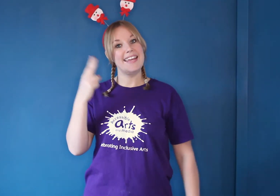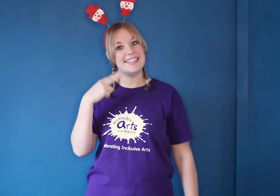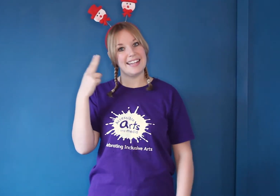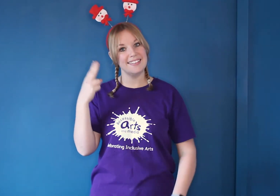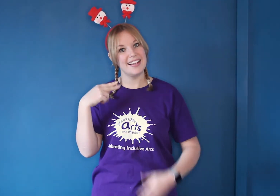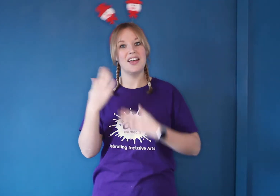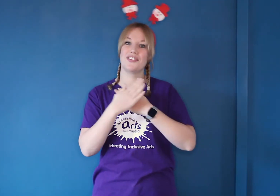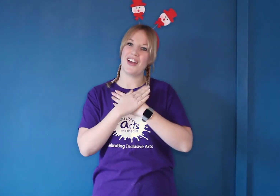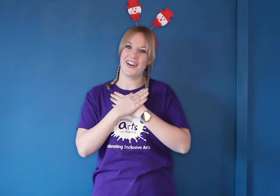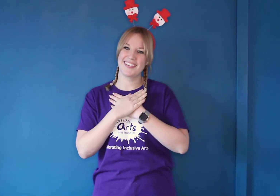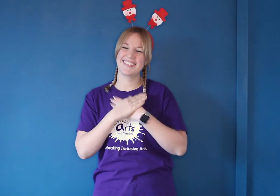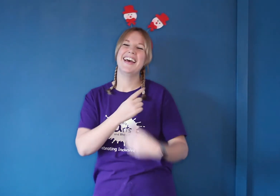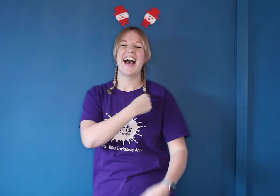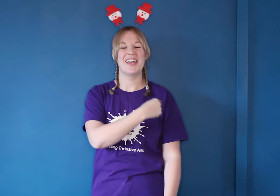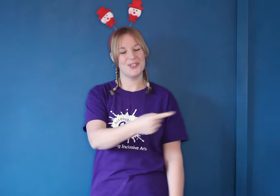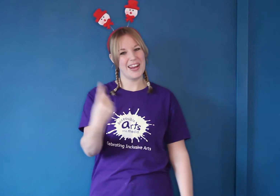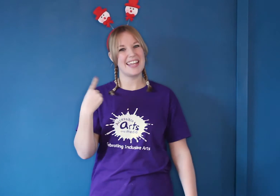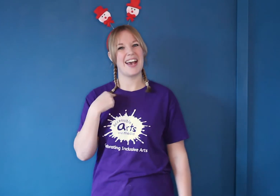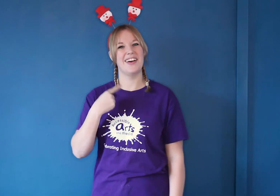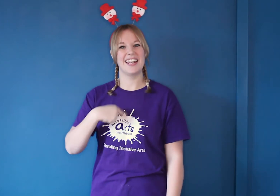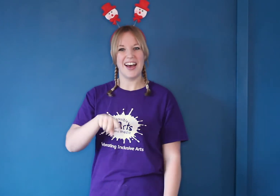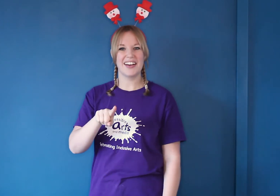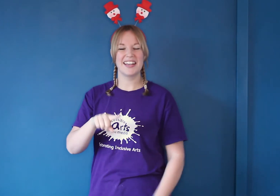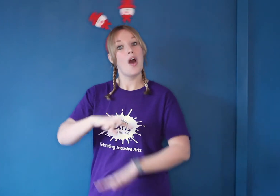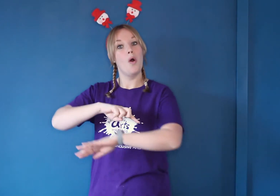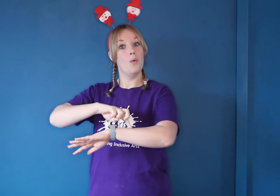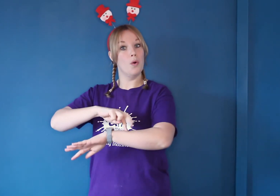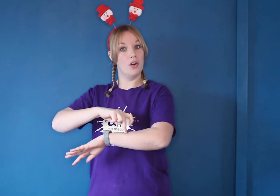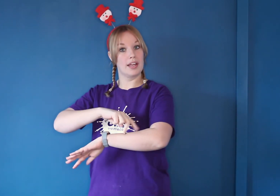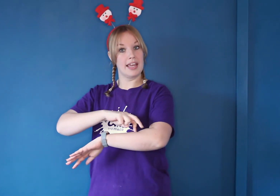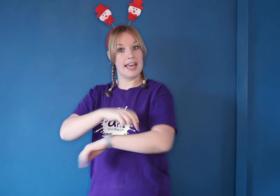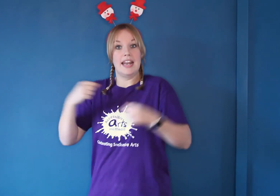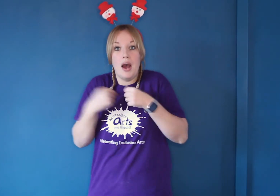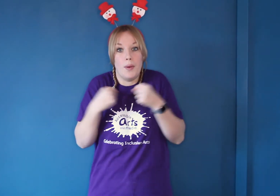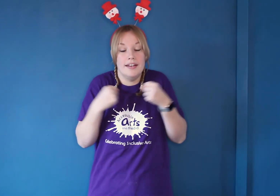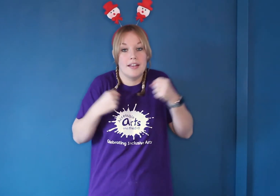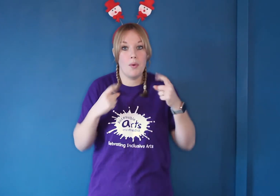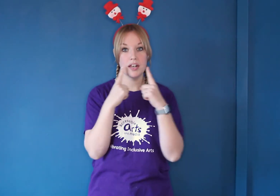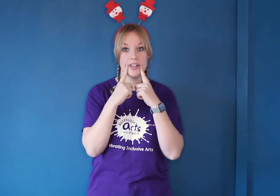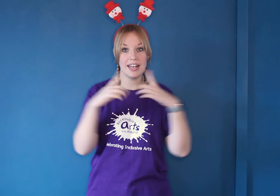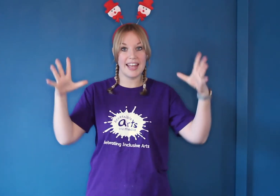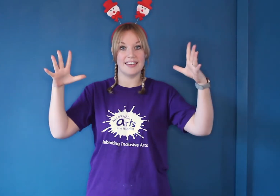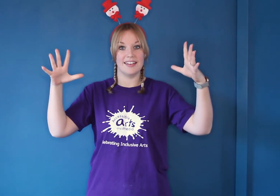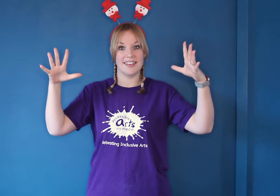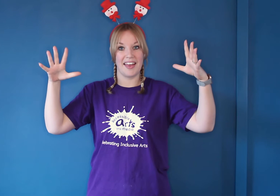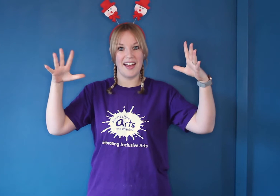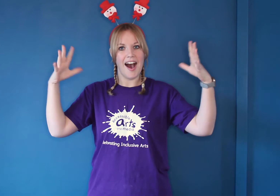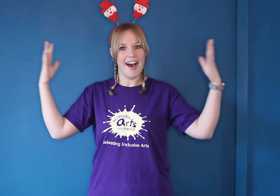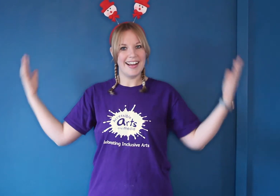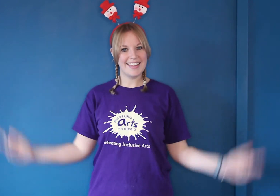He sings a love song, as we go along. Walking in a winter wonderland.